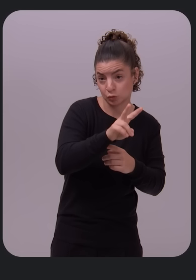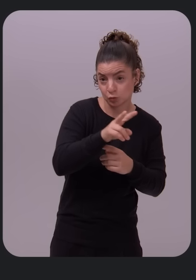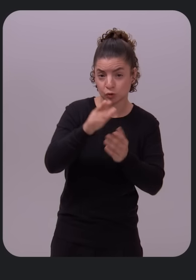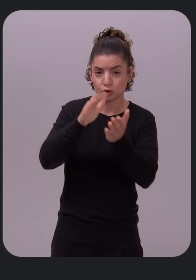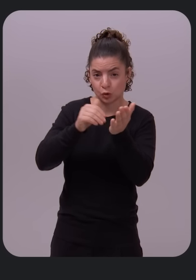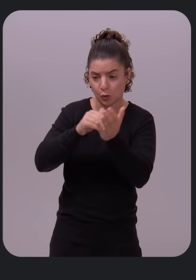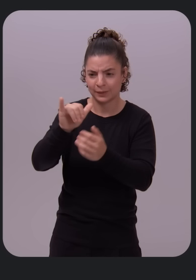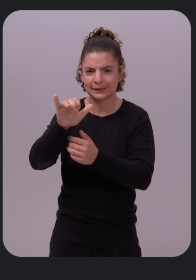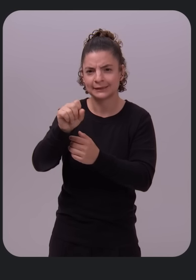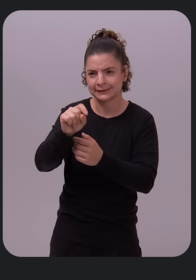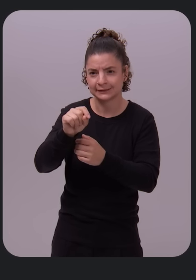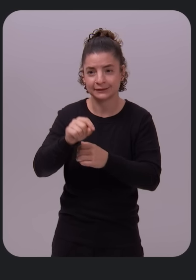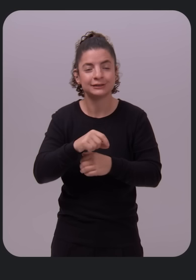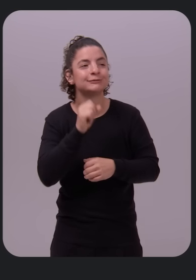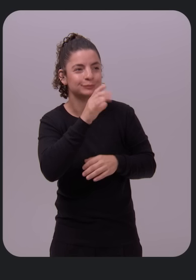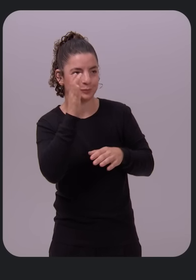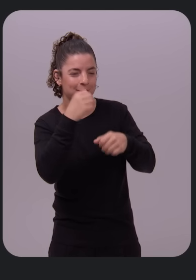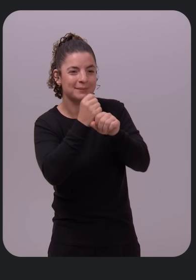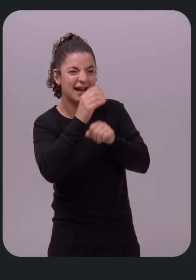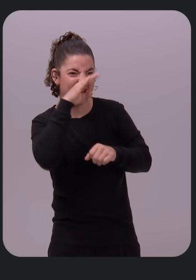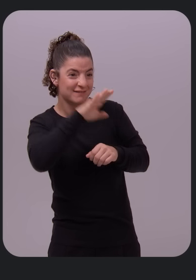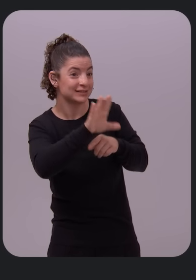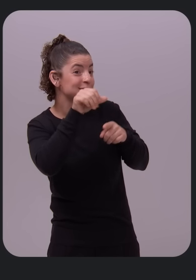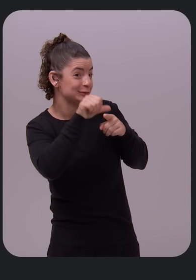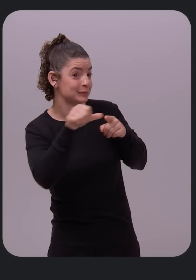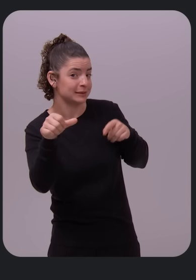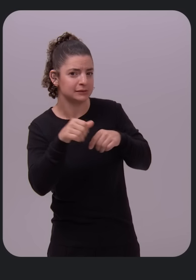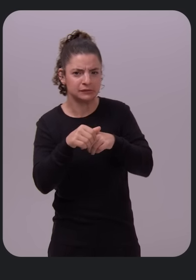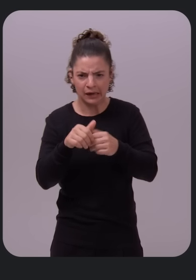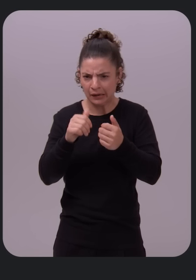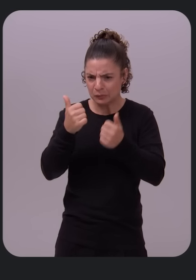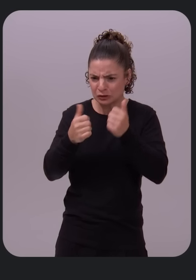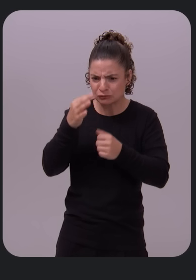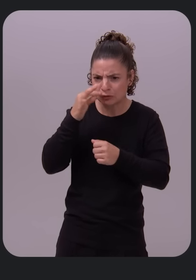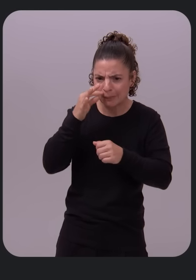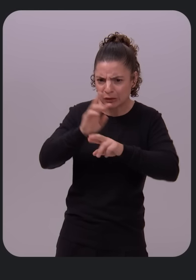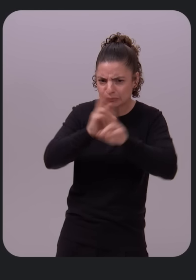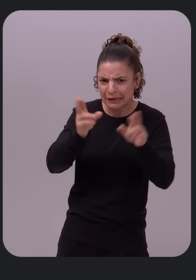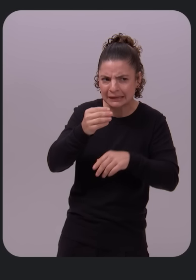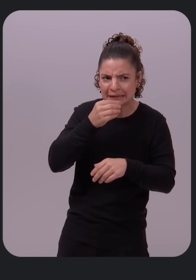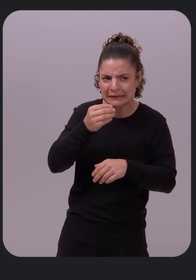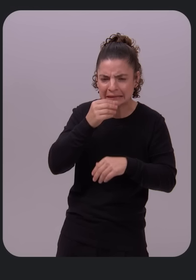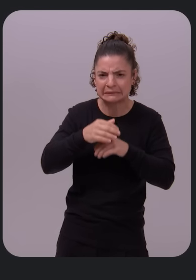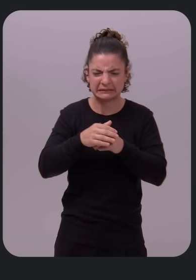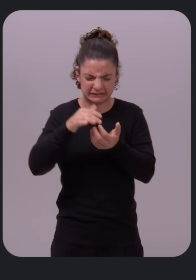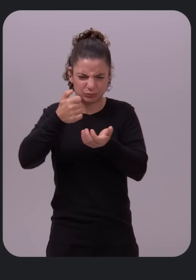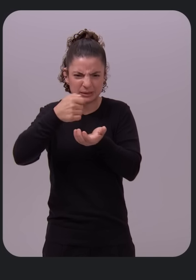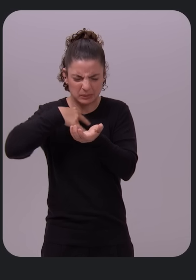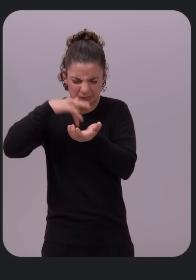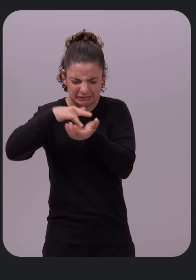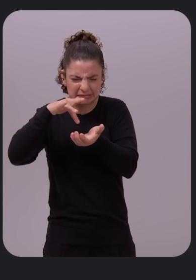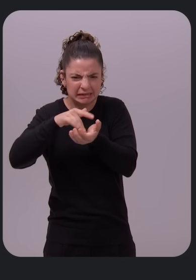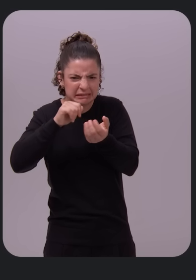You're likely going to make elephant toothpaste. How do I know which one of these strawberries is ready to eat? I'm trying to get this remote to work.